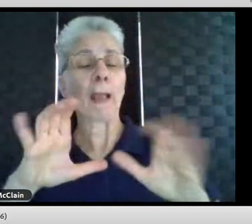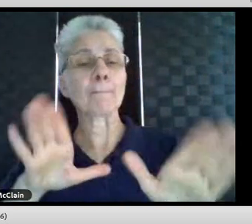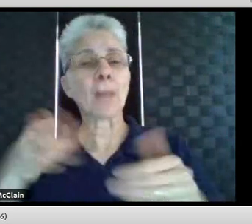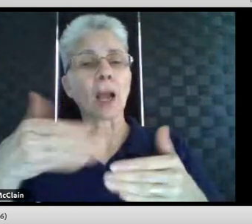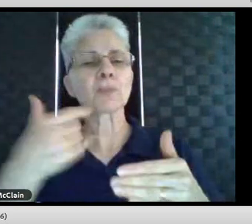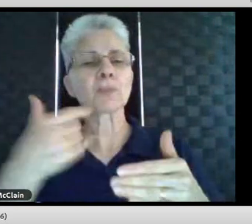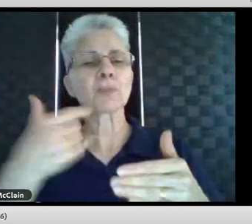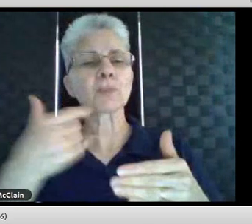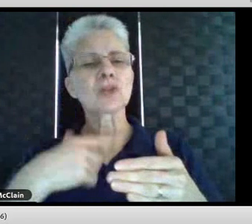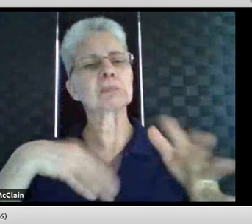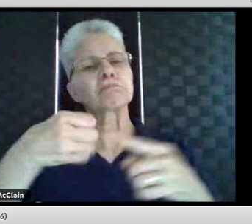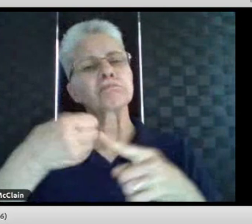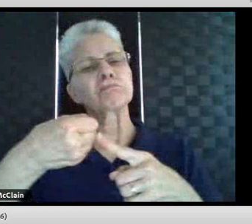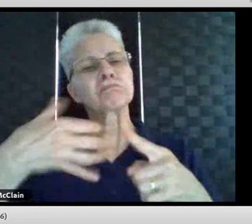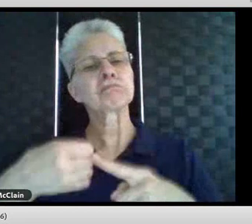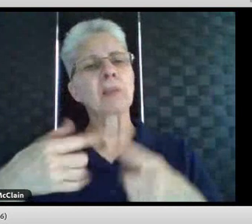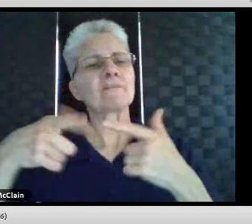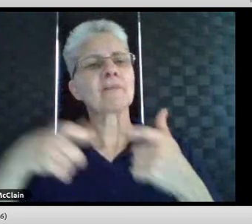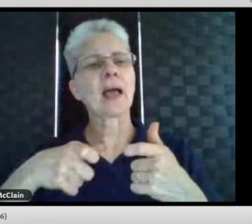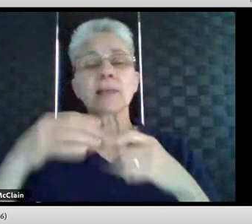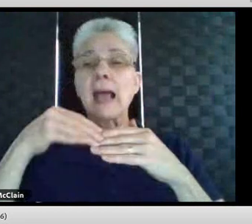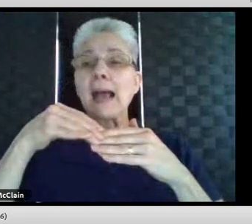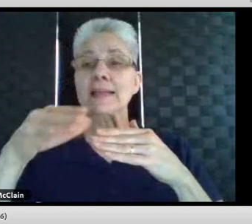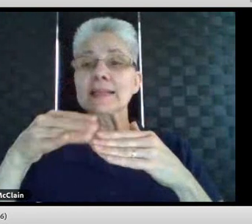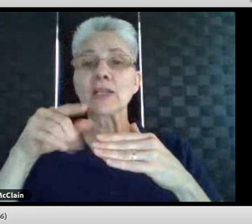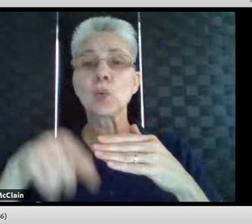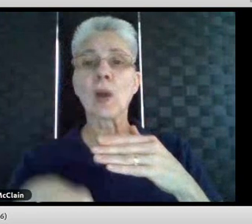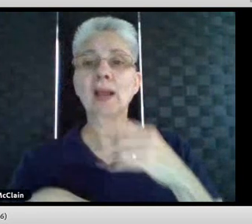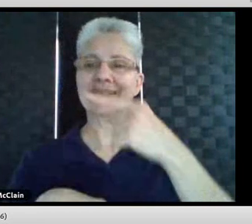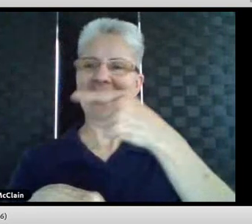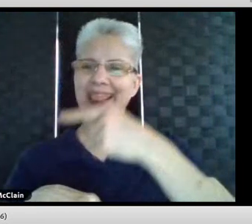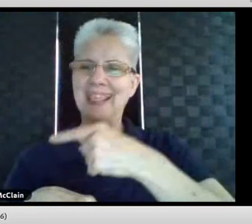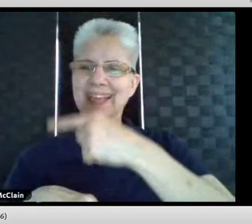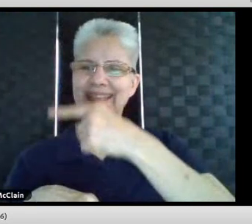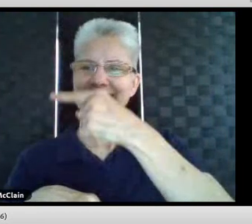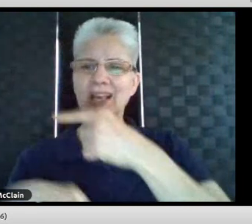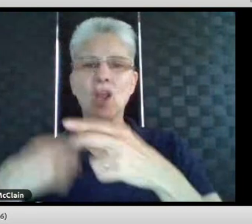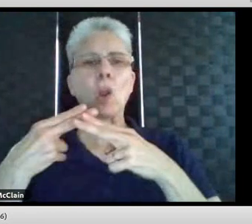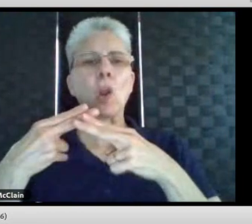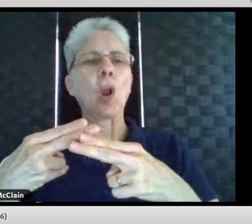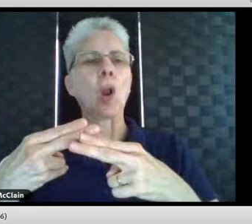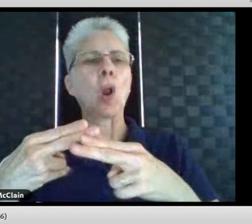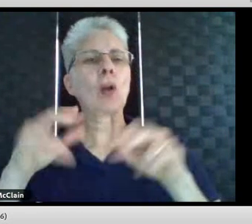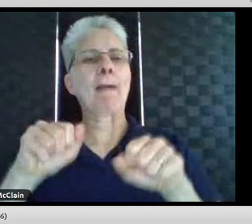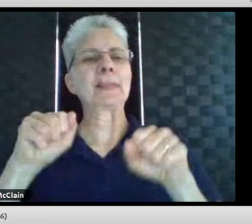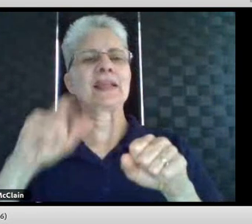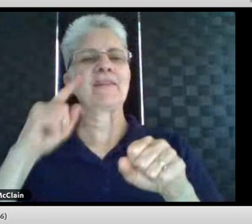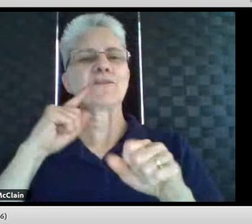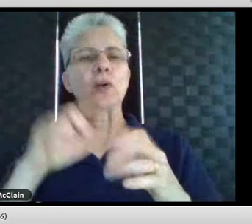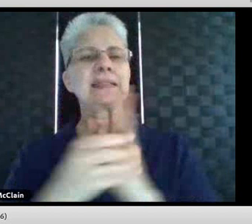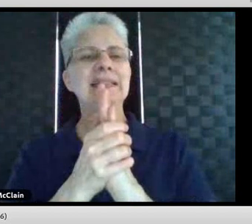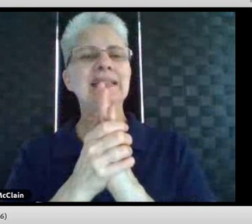And so what I sent you was this kind of, what I call, "Competencies for Skilled Reference Interactions: Self-Assessment."